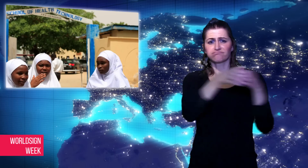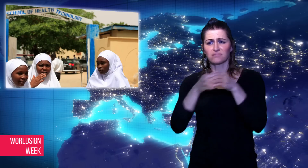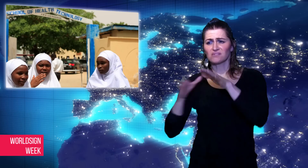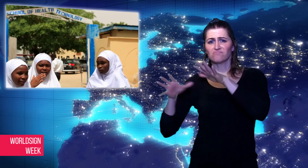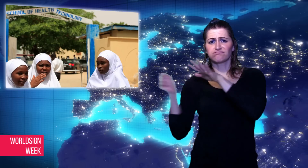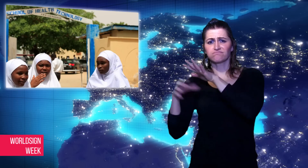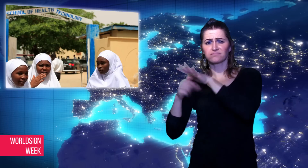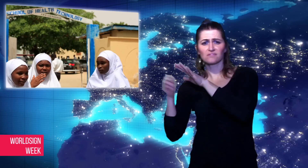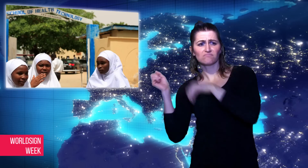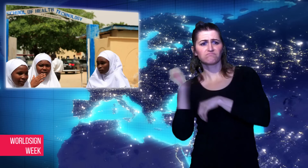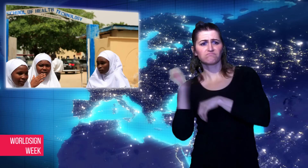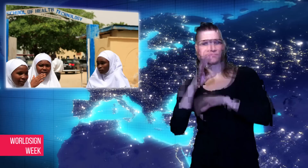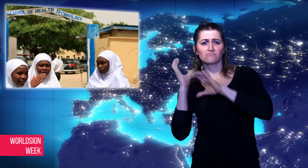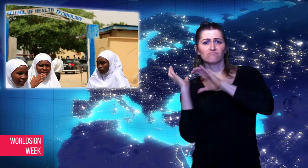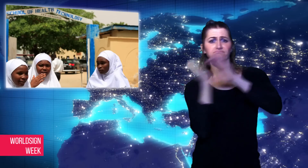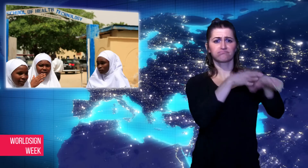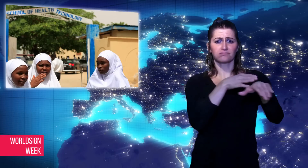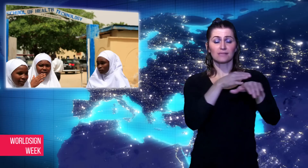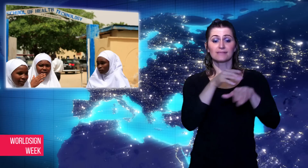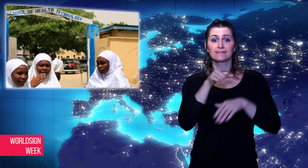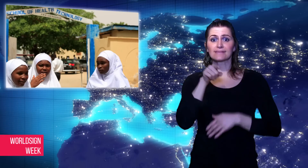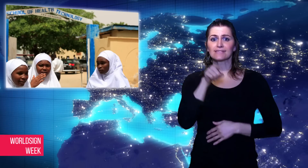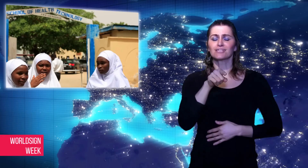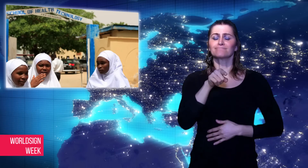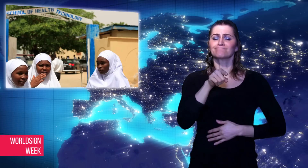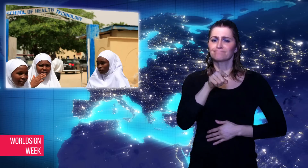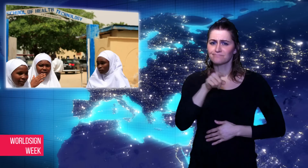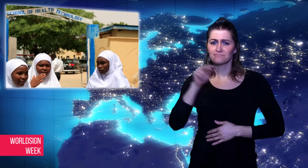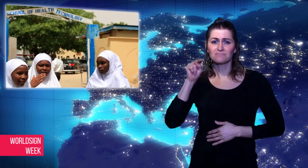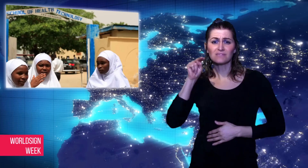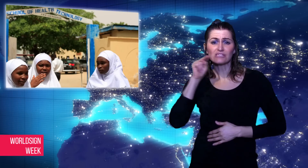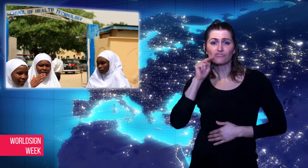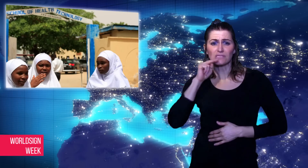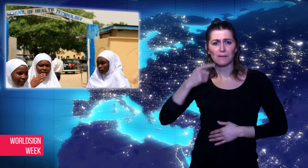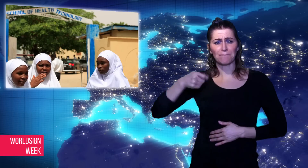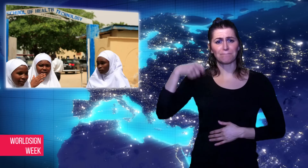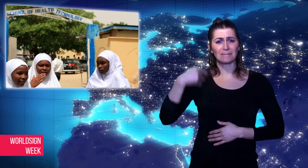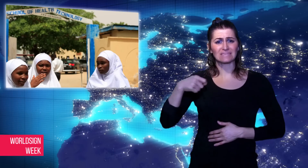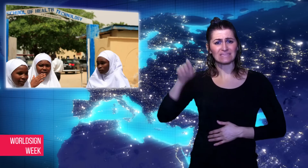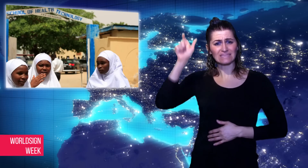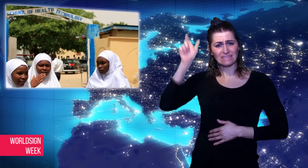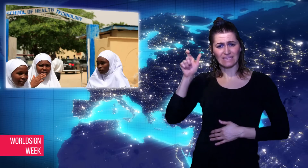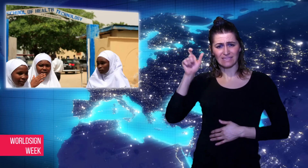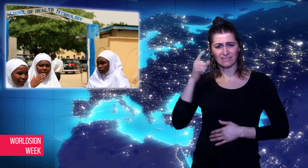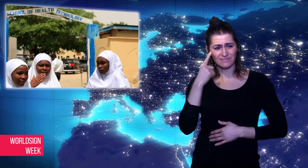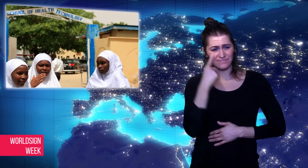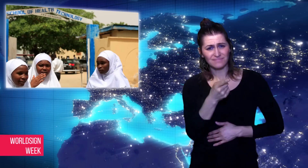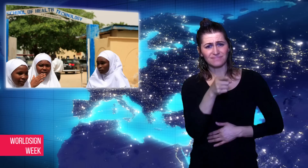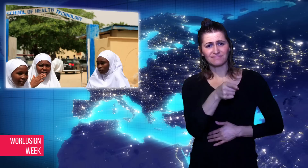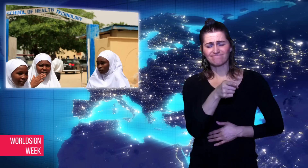prompted the Nigerian president to promise